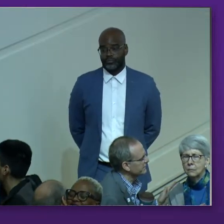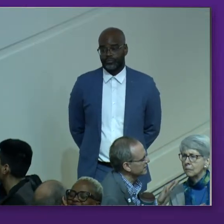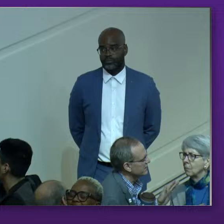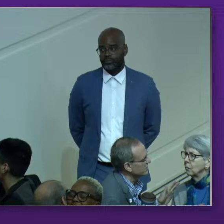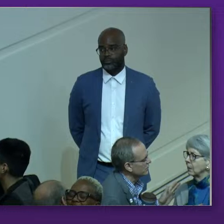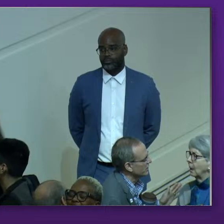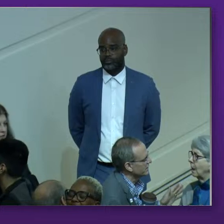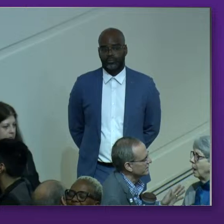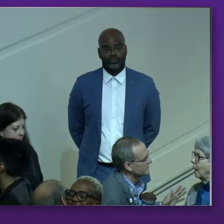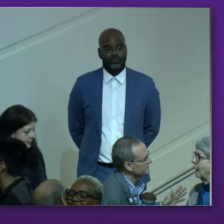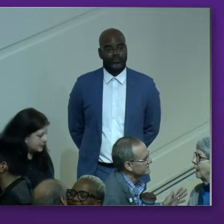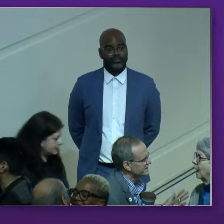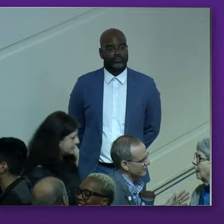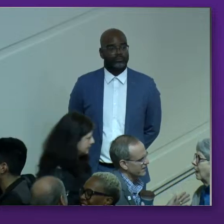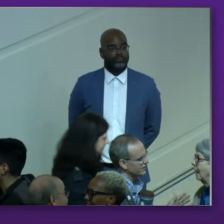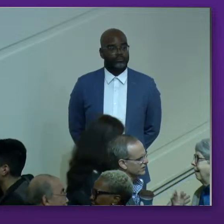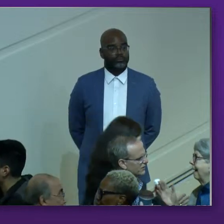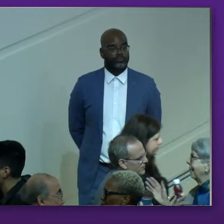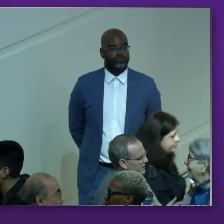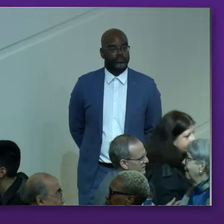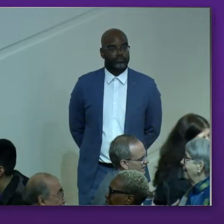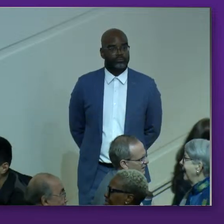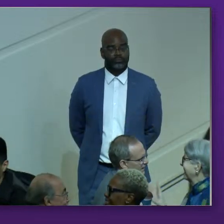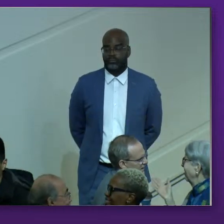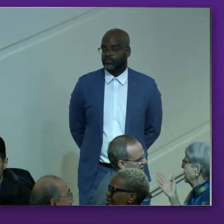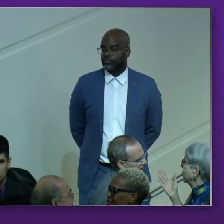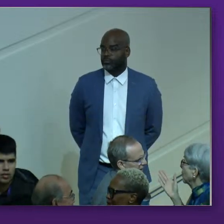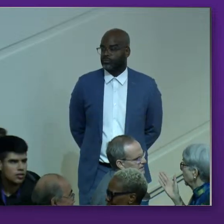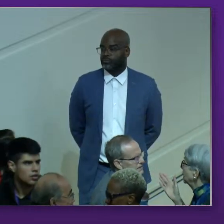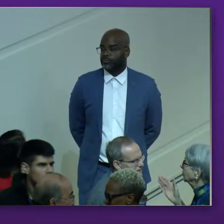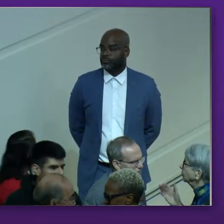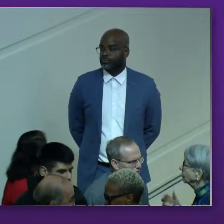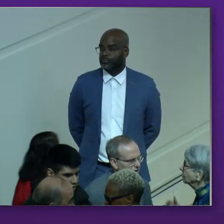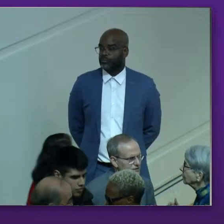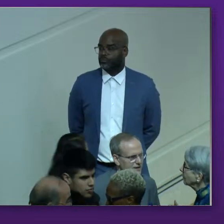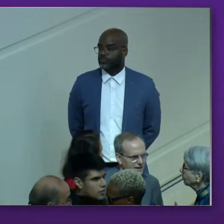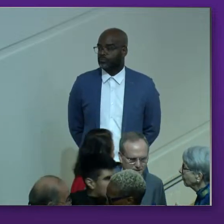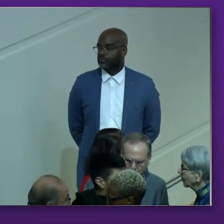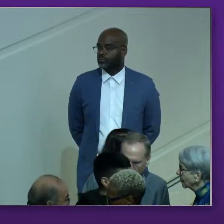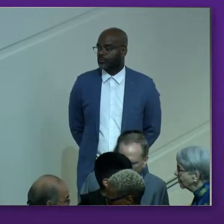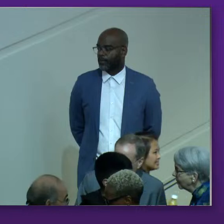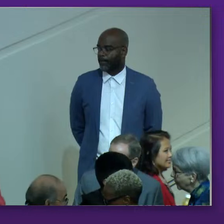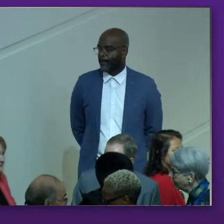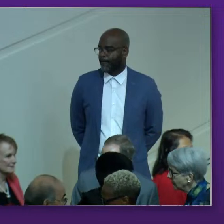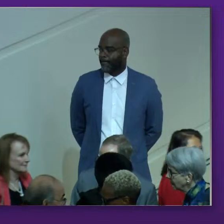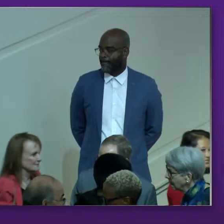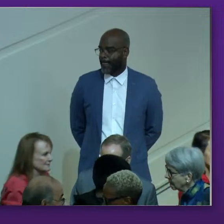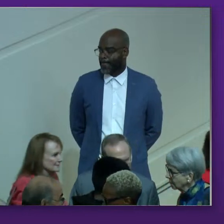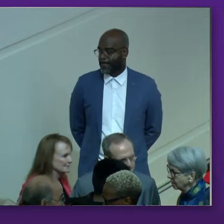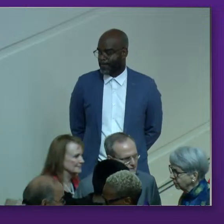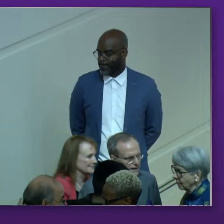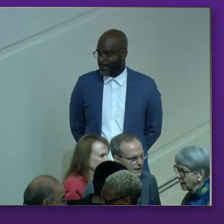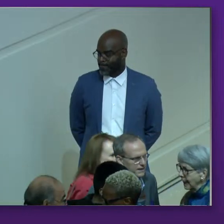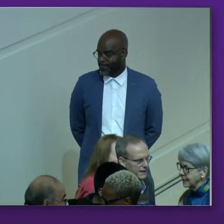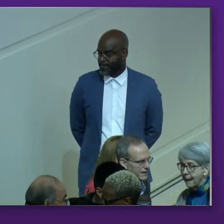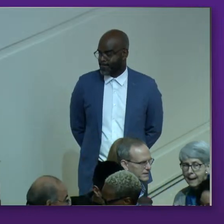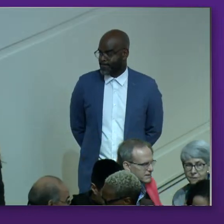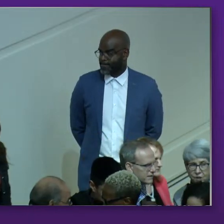OF ALL OF THE NOTES I'VE GOTTEN FROM STUDENTS OVER THE 17